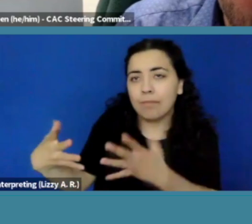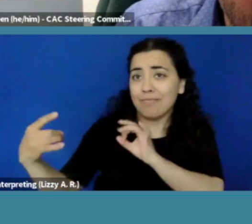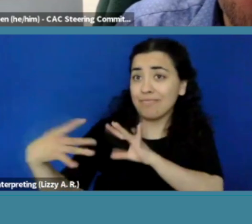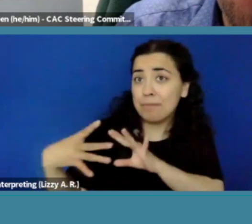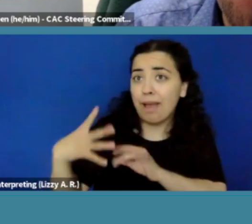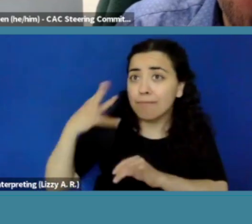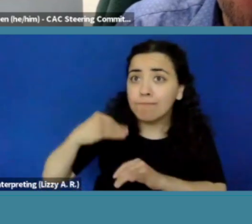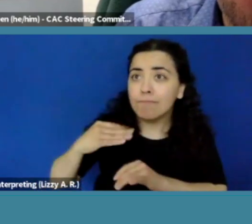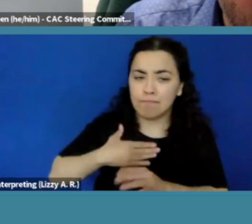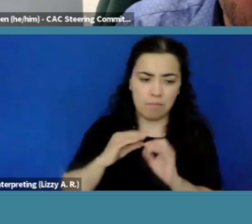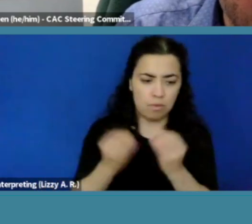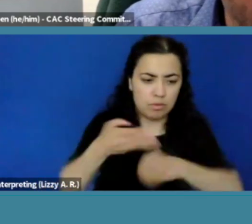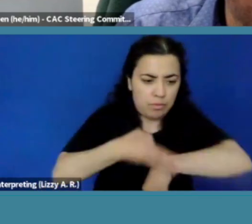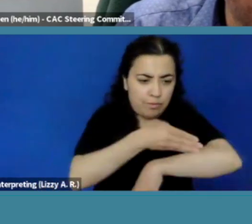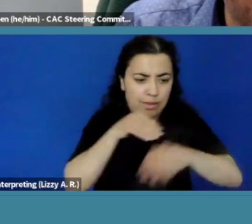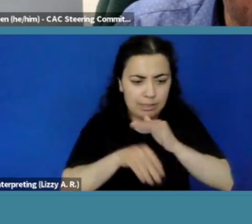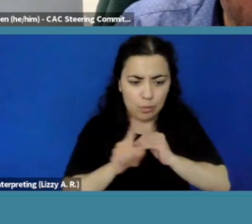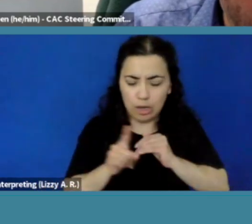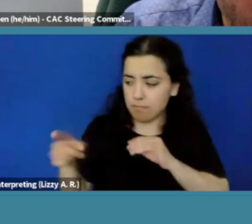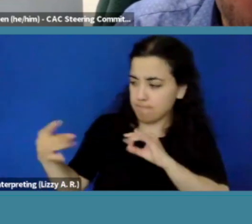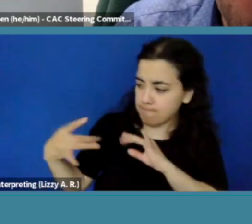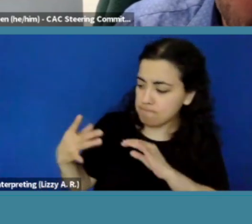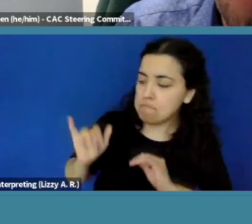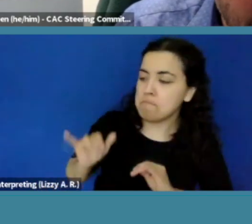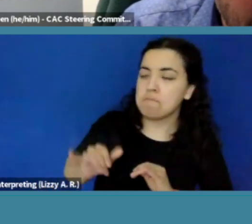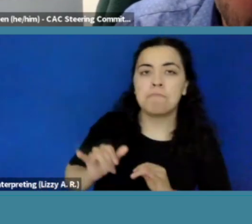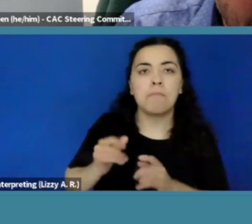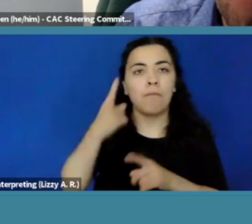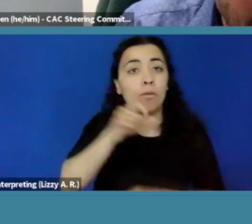the organization where it can be more accessible, both for staff and guests.